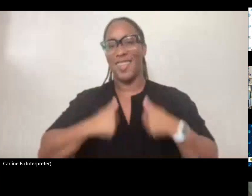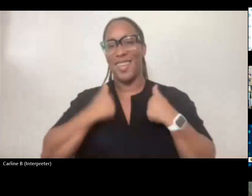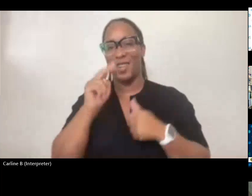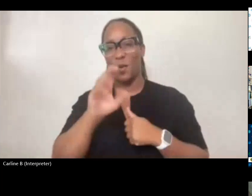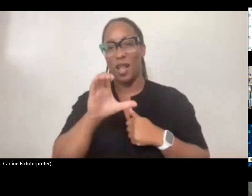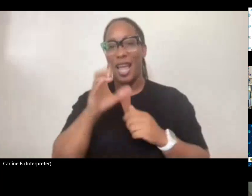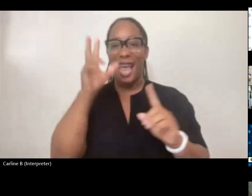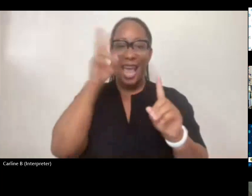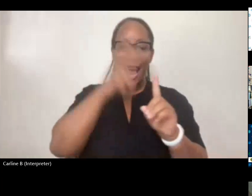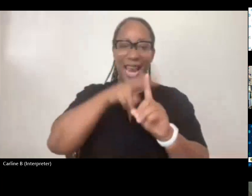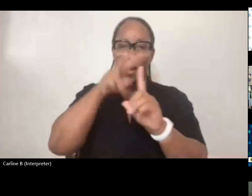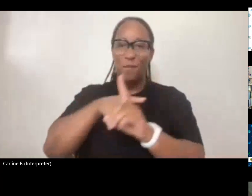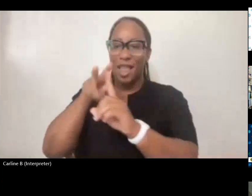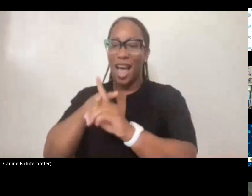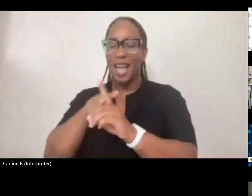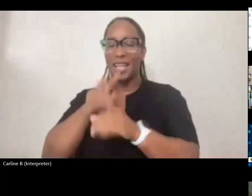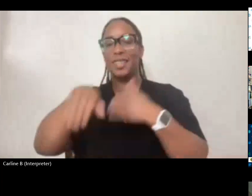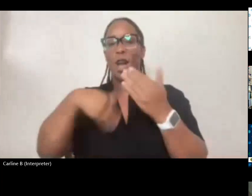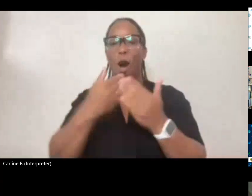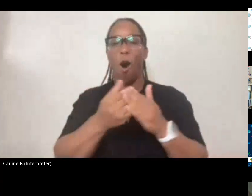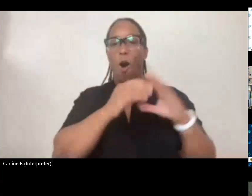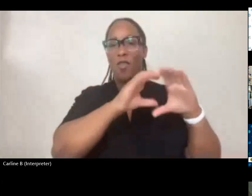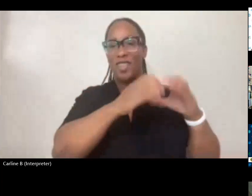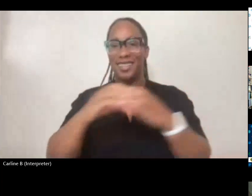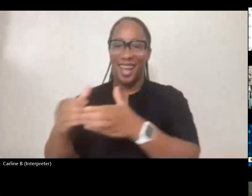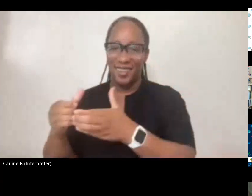And that applies to every single sector operating in the state.